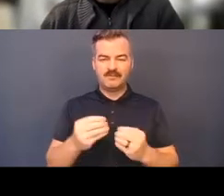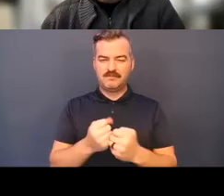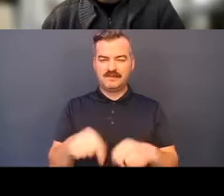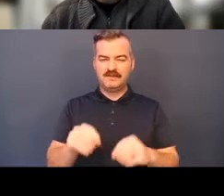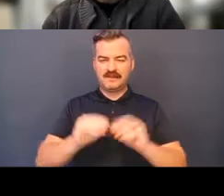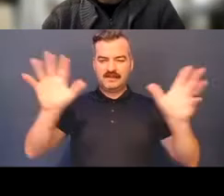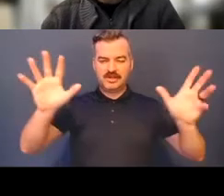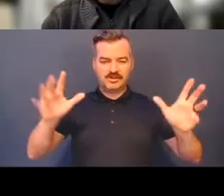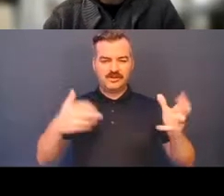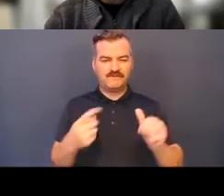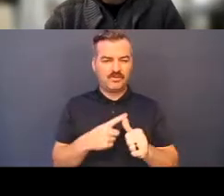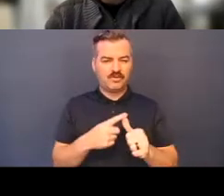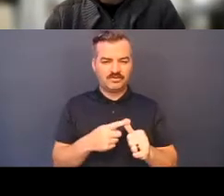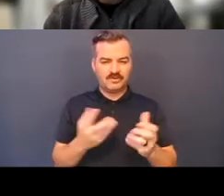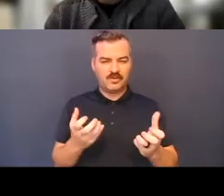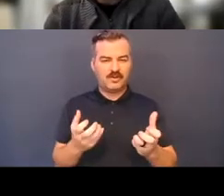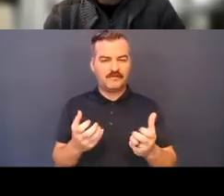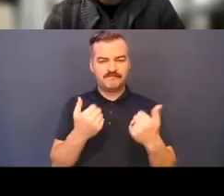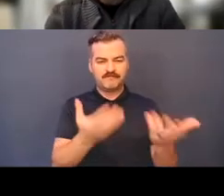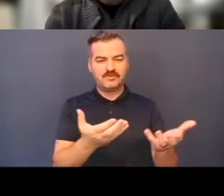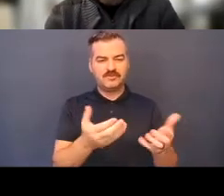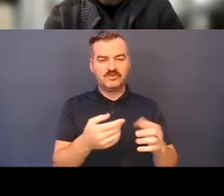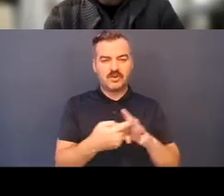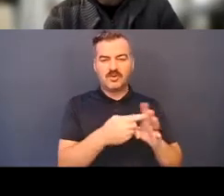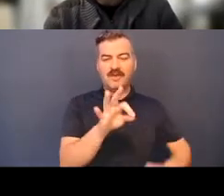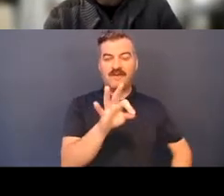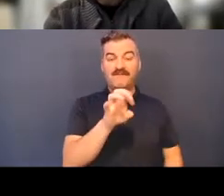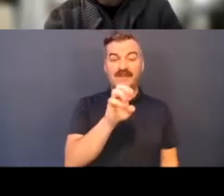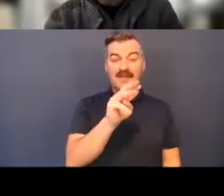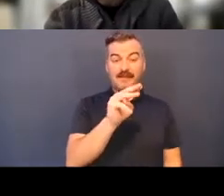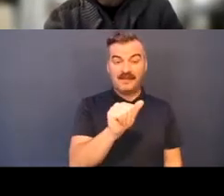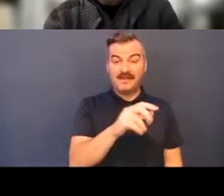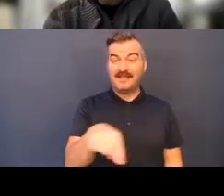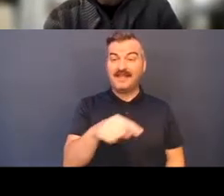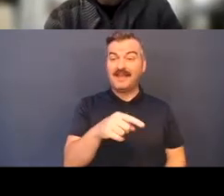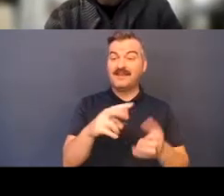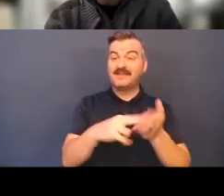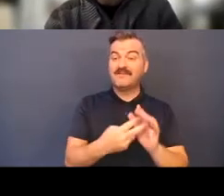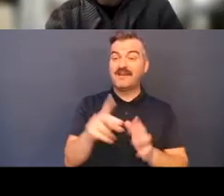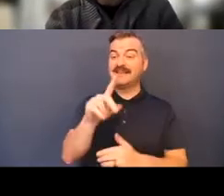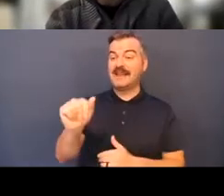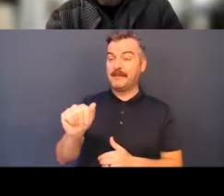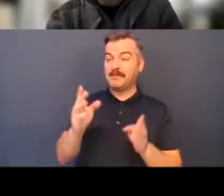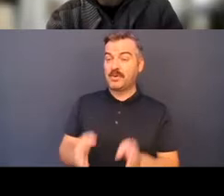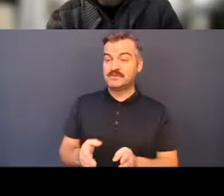to first turn to the FEMA definition for disabled people first FEMA defined special these populations